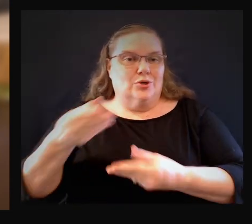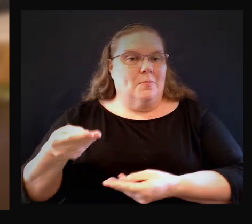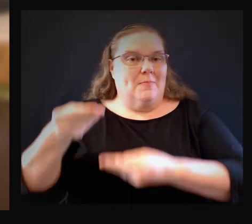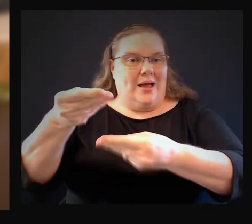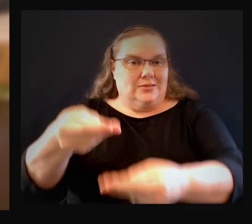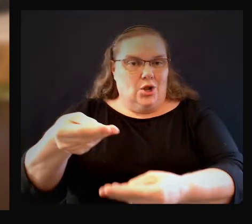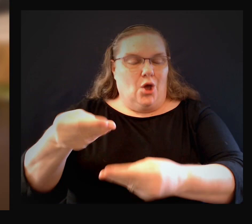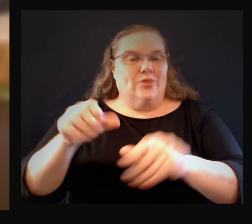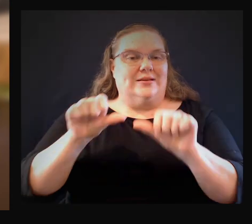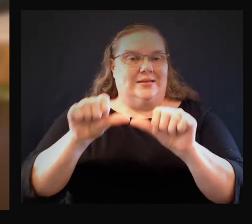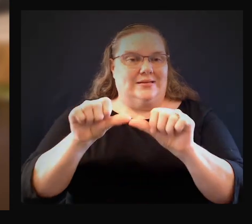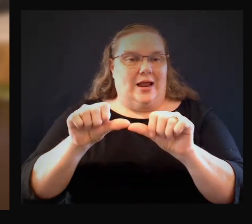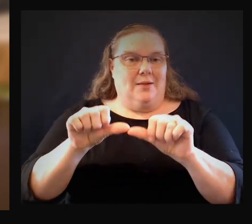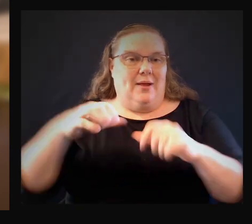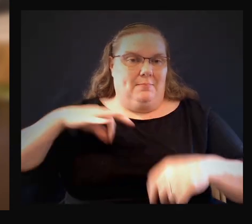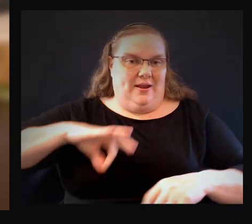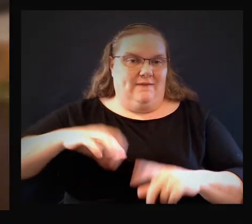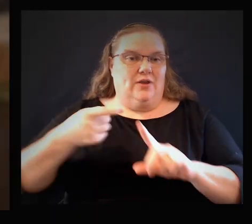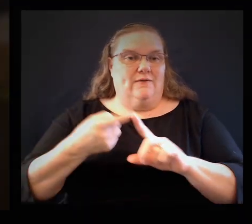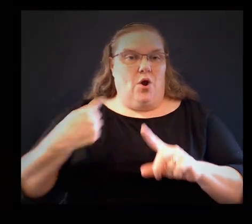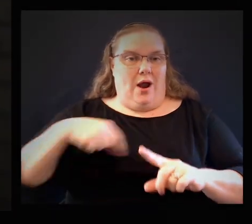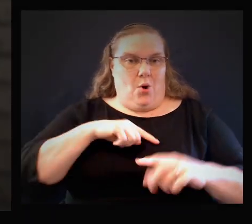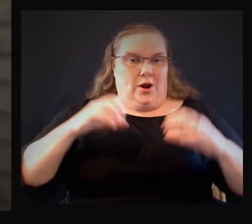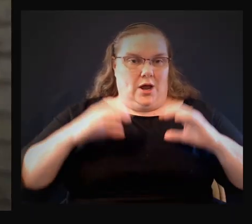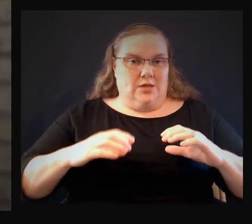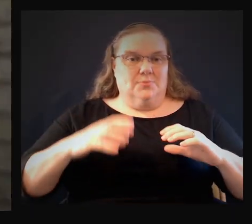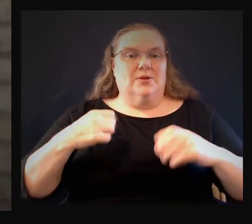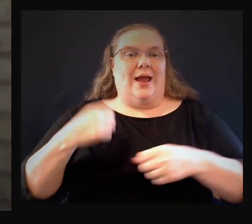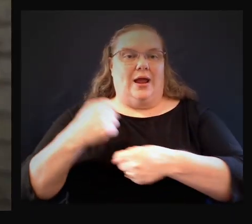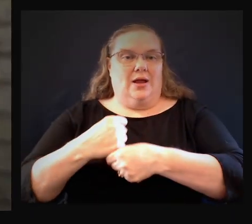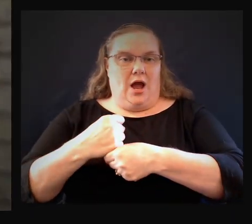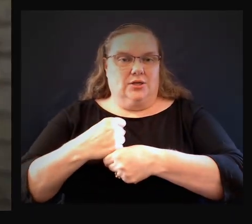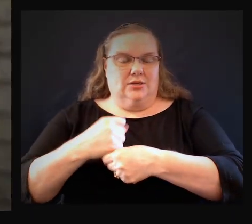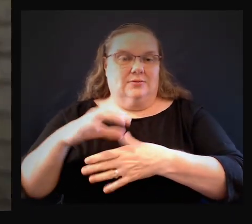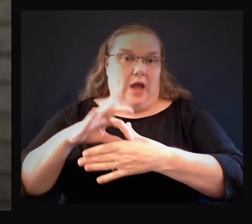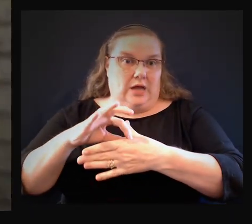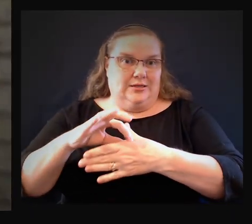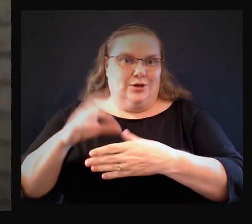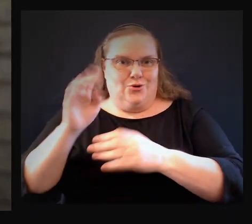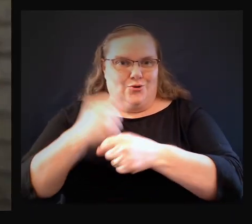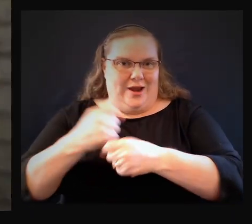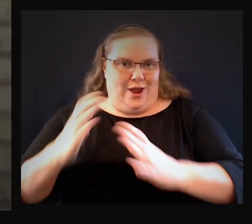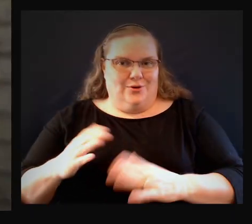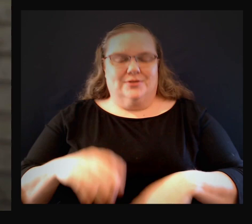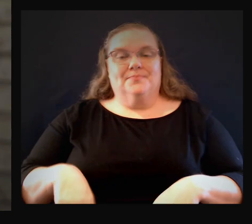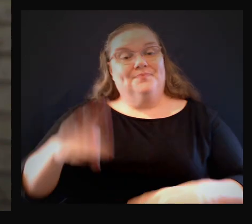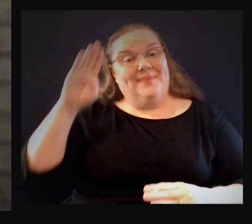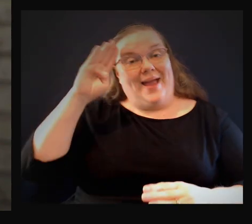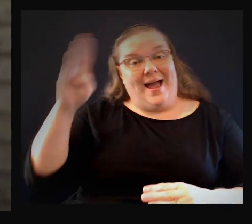to our customers and content creators. Thank you, Dan. Hi, everyone. In this section, I will walk you